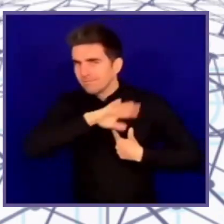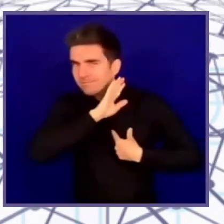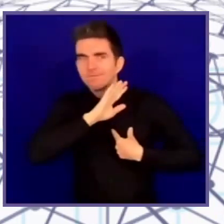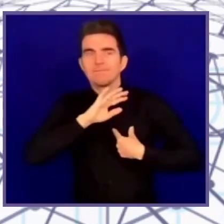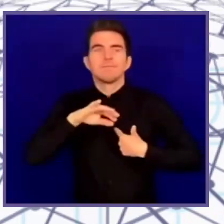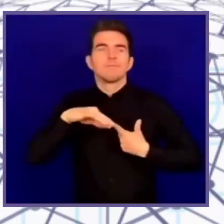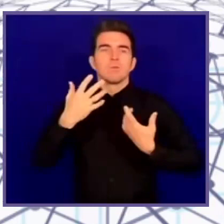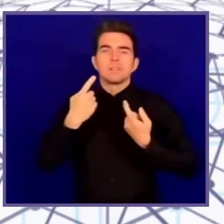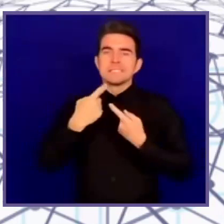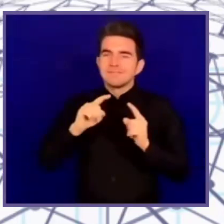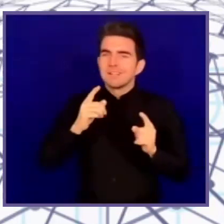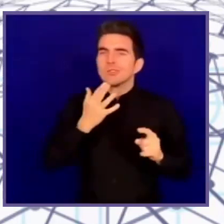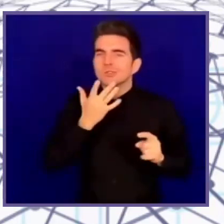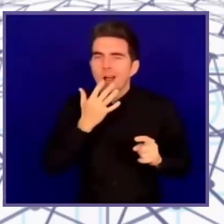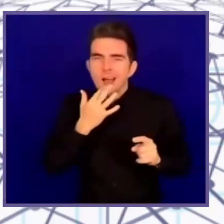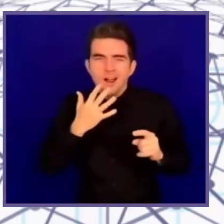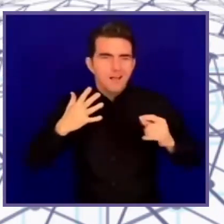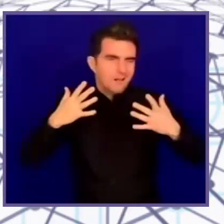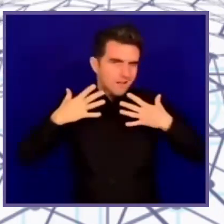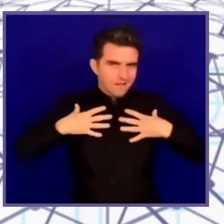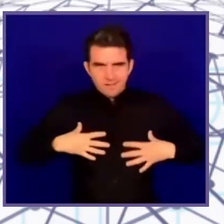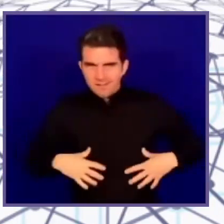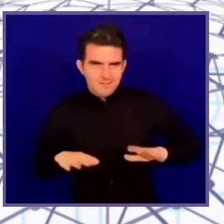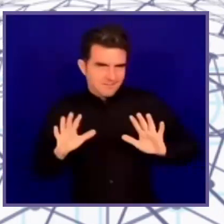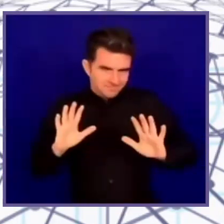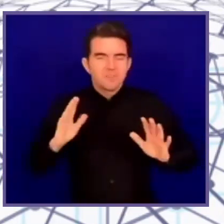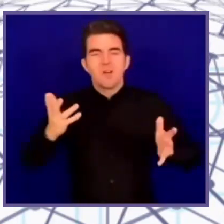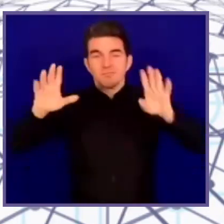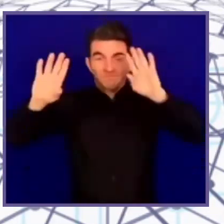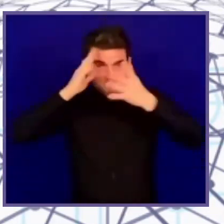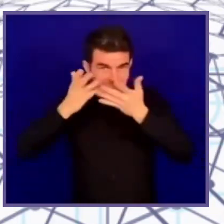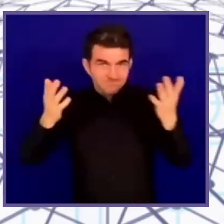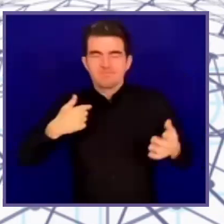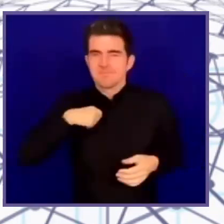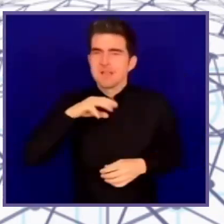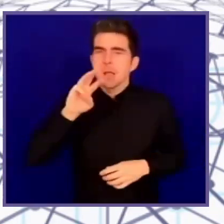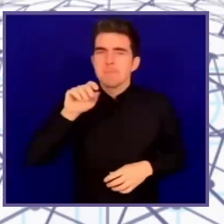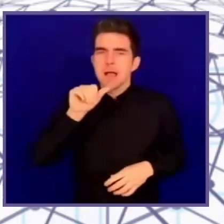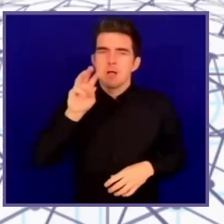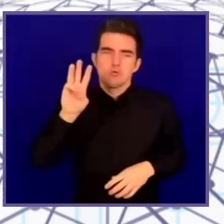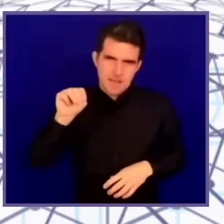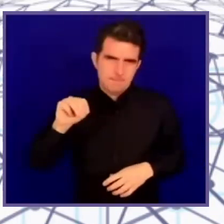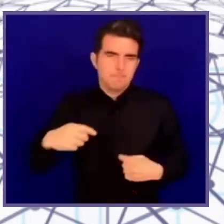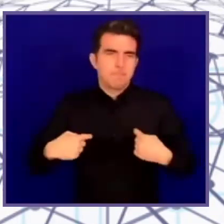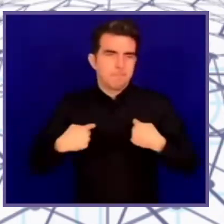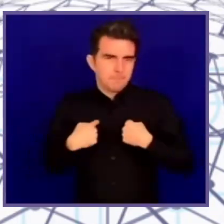pink shoes and a black dress. The colours didn't go together.